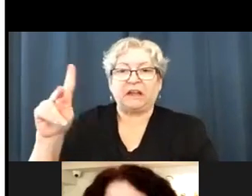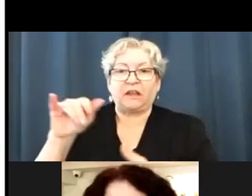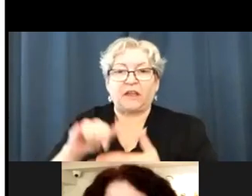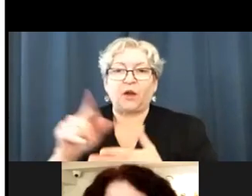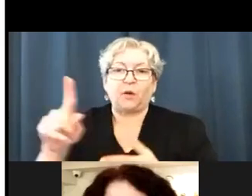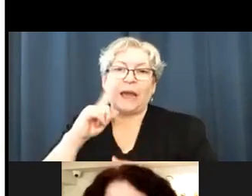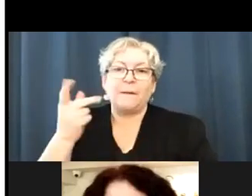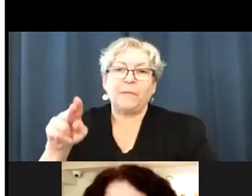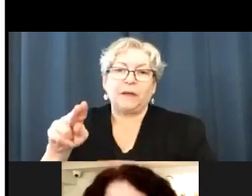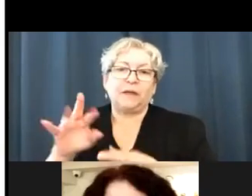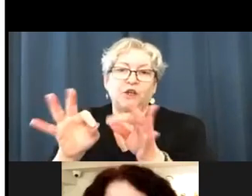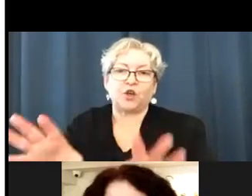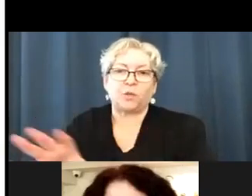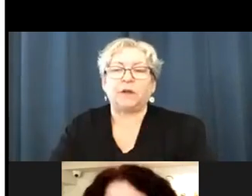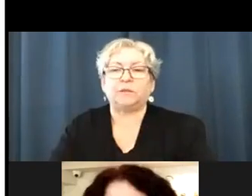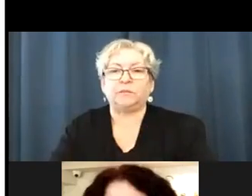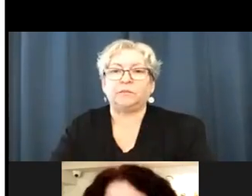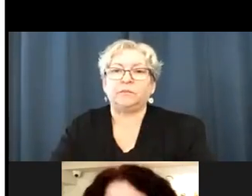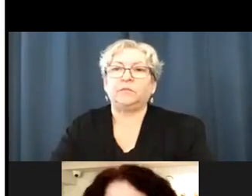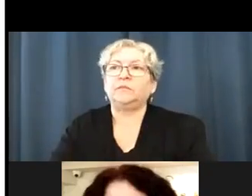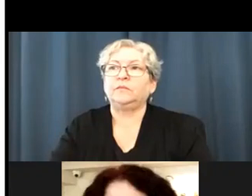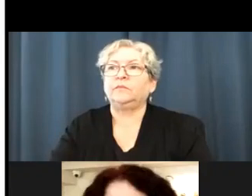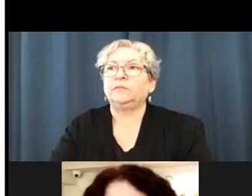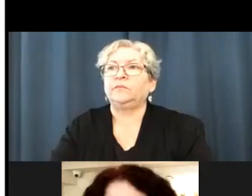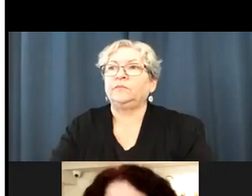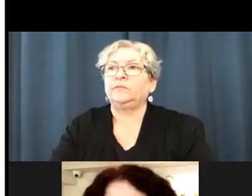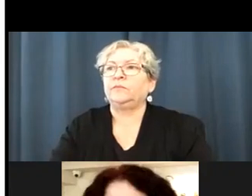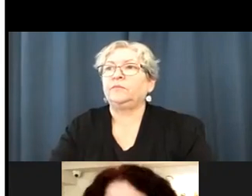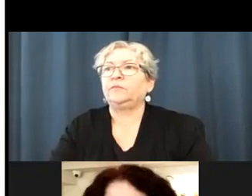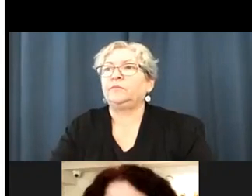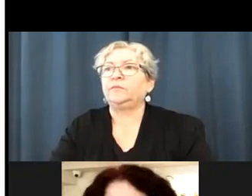Thank you.